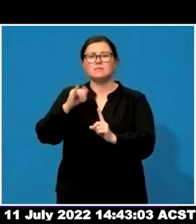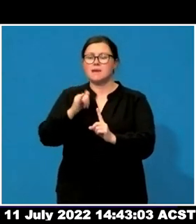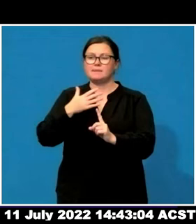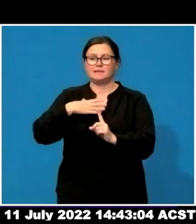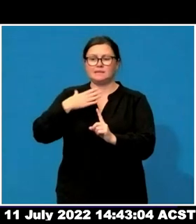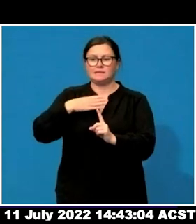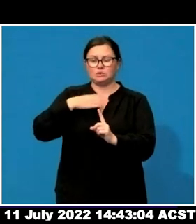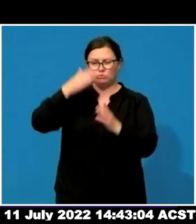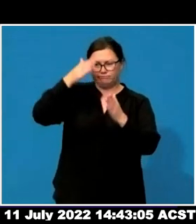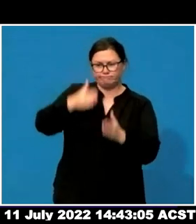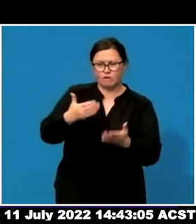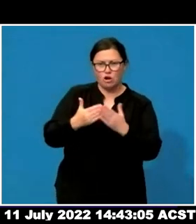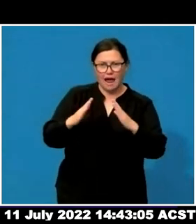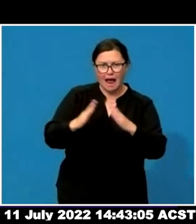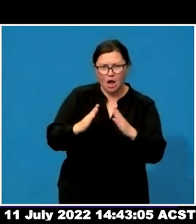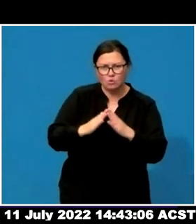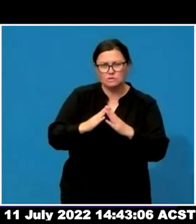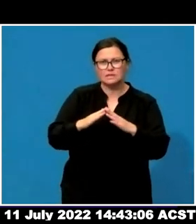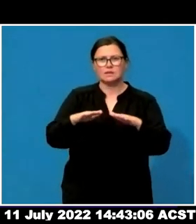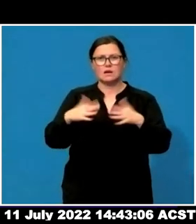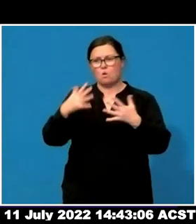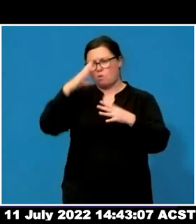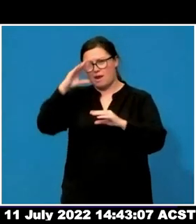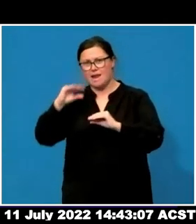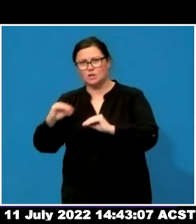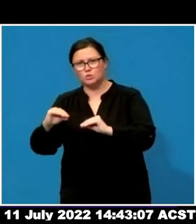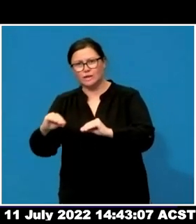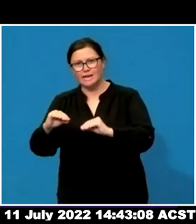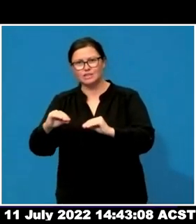education, but at the very core, you've got somebody driving it.